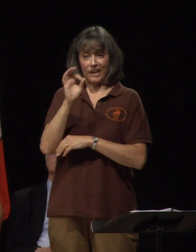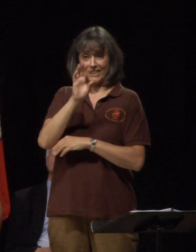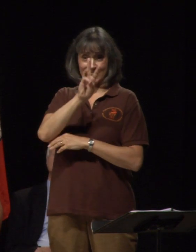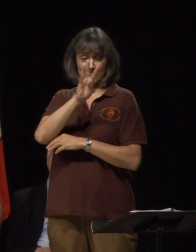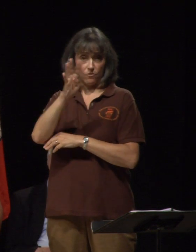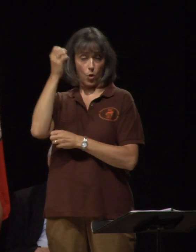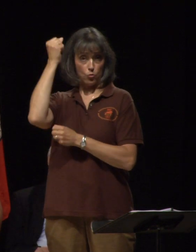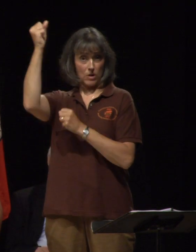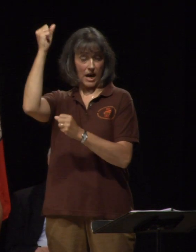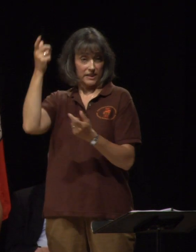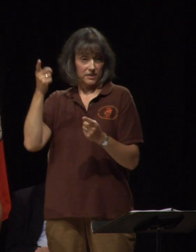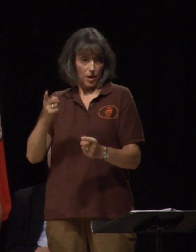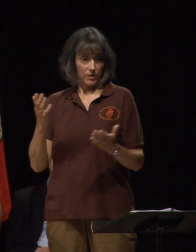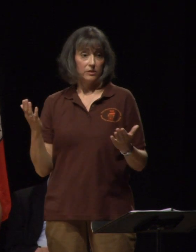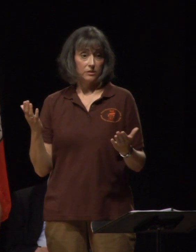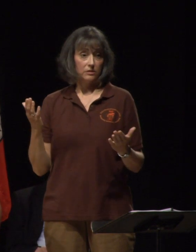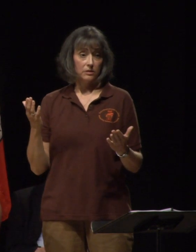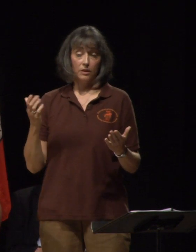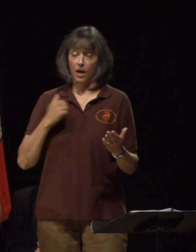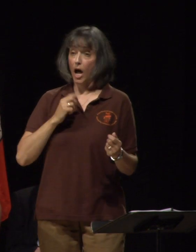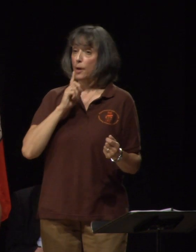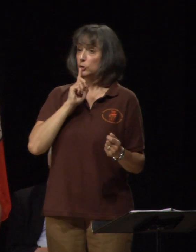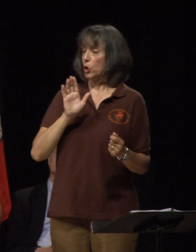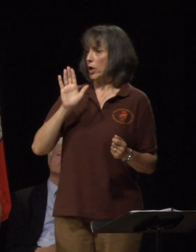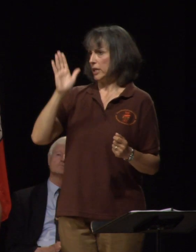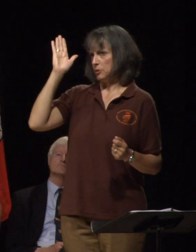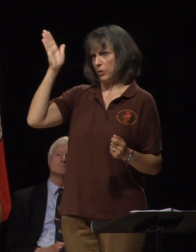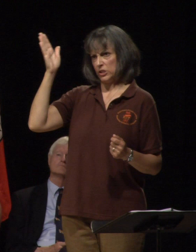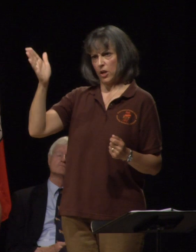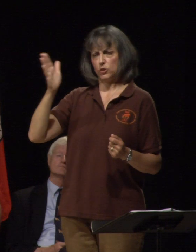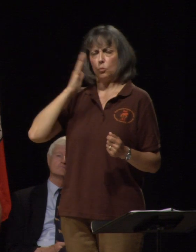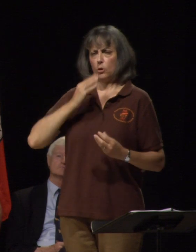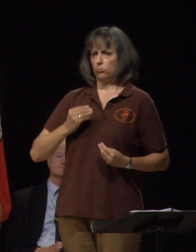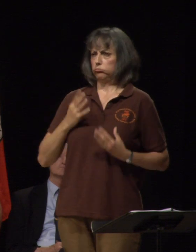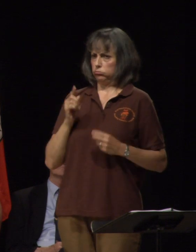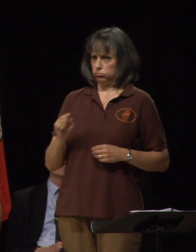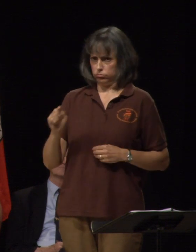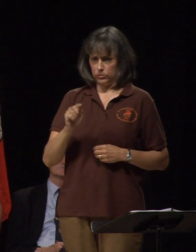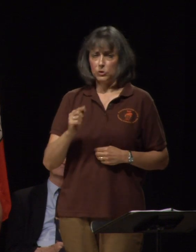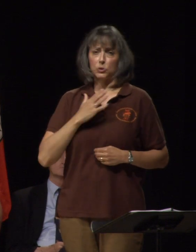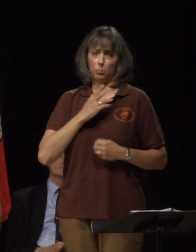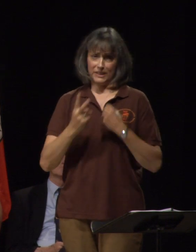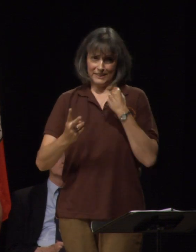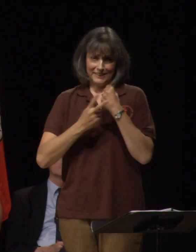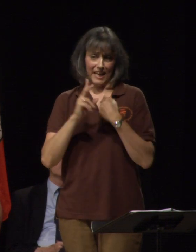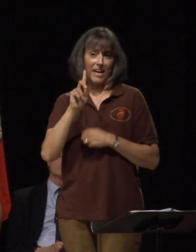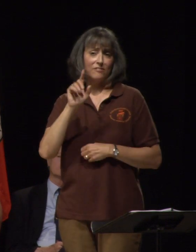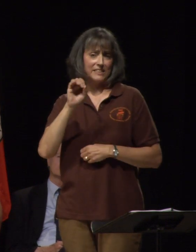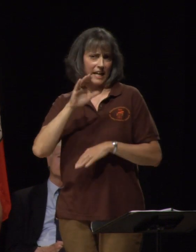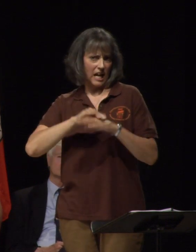STIMULATING AND MOVING PRESENTATION. AND I HOPE THAT YOU WILL SAVE THAT DATE ON YOUR CALENDARS.